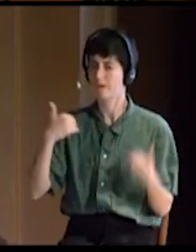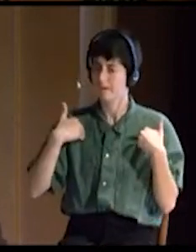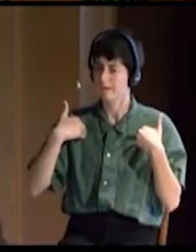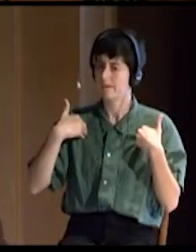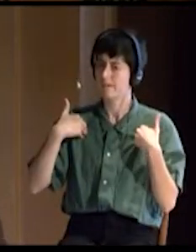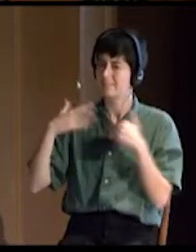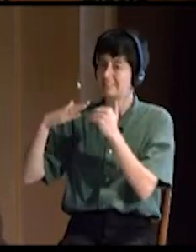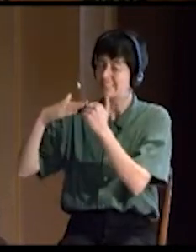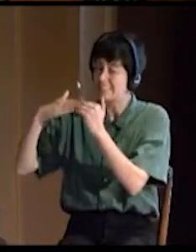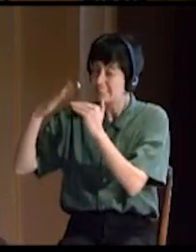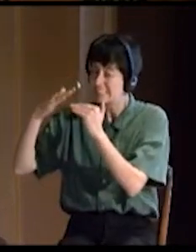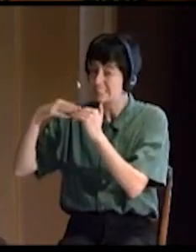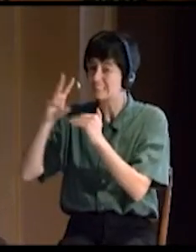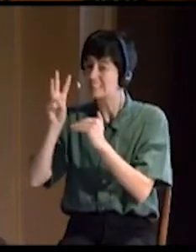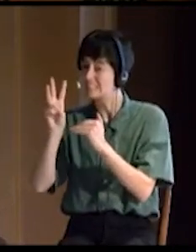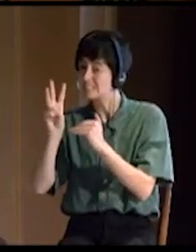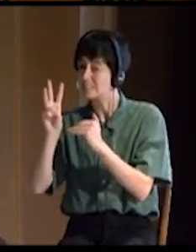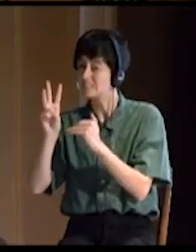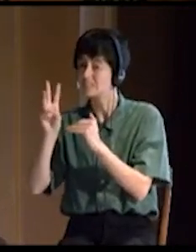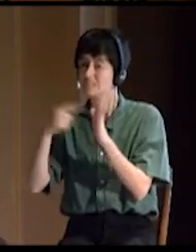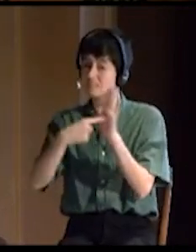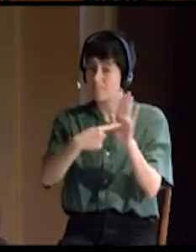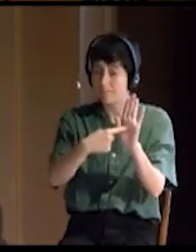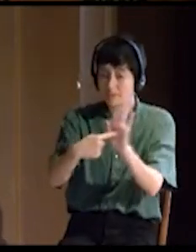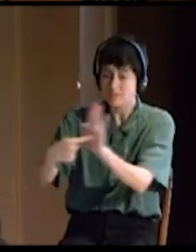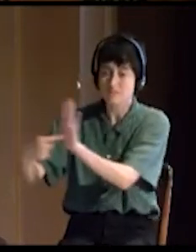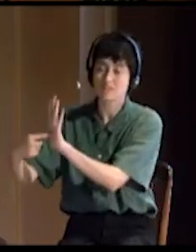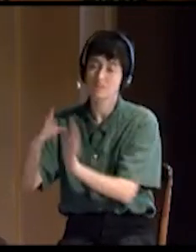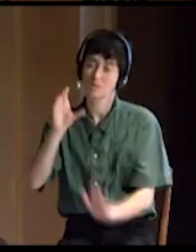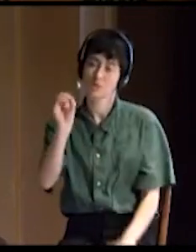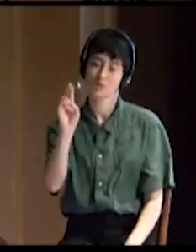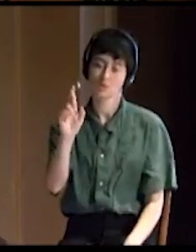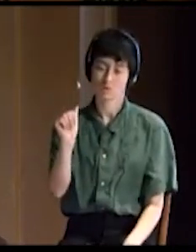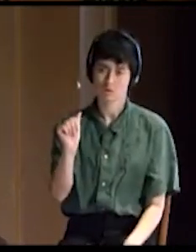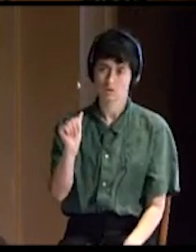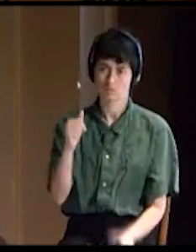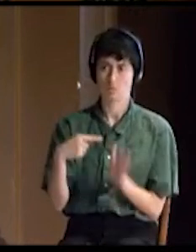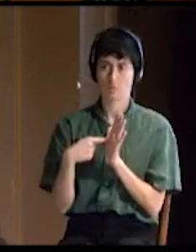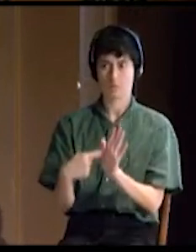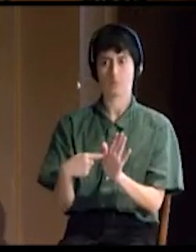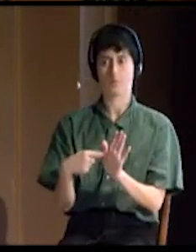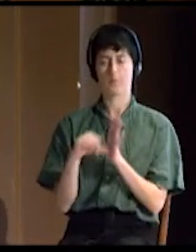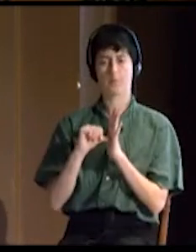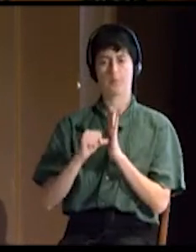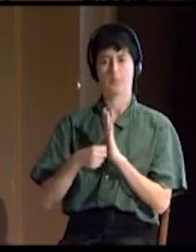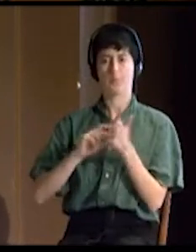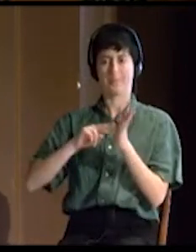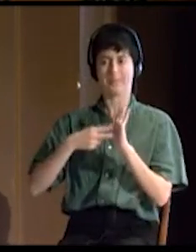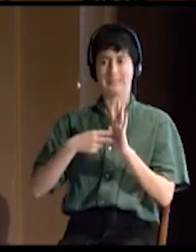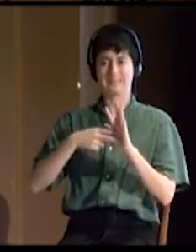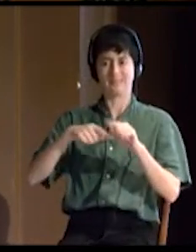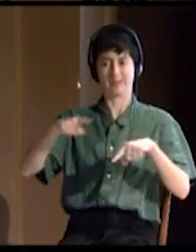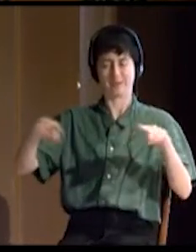And to give an example of a species, Cora itabaiana, it's really fascinating